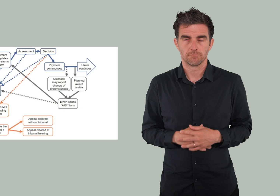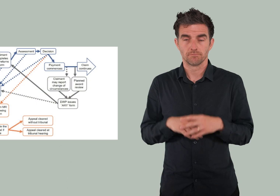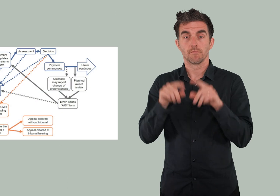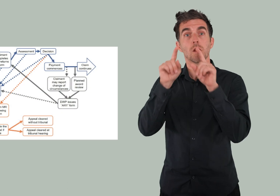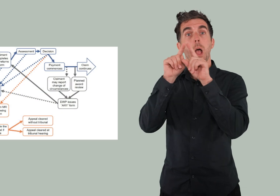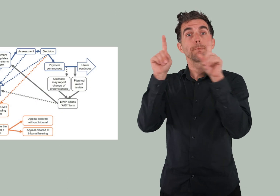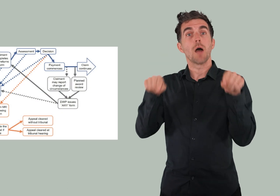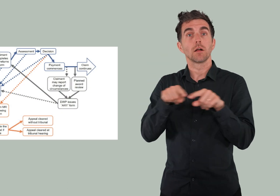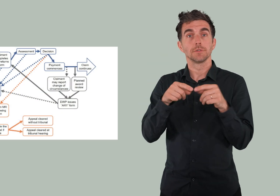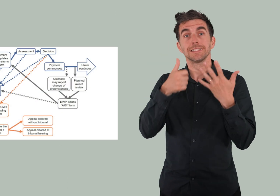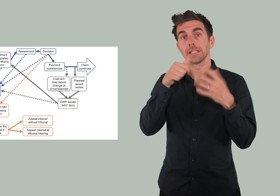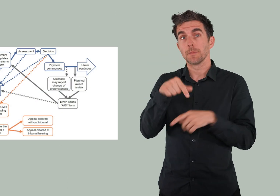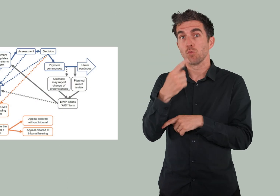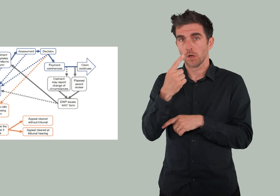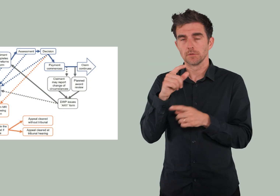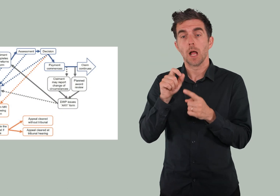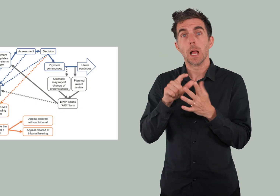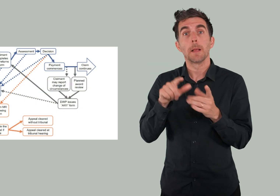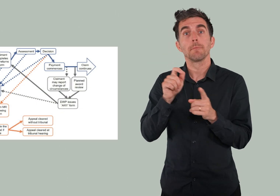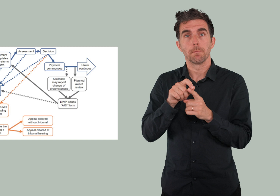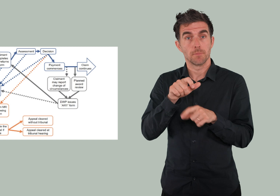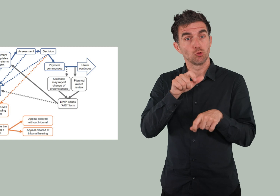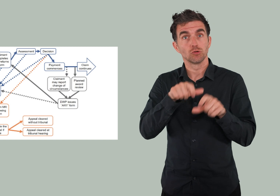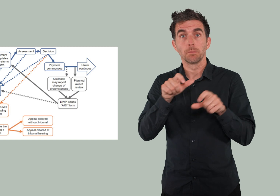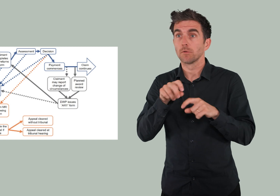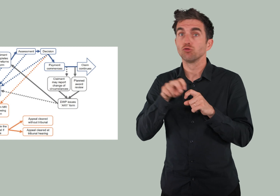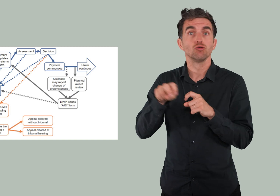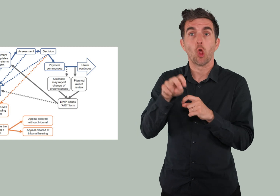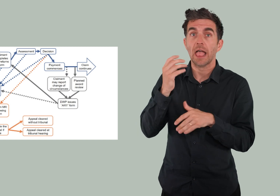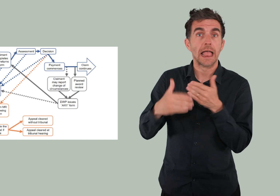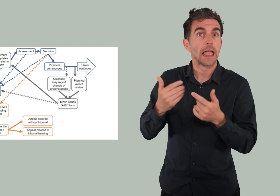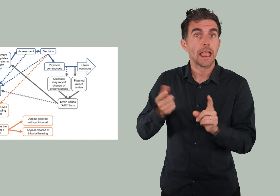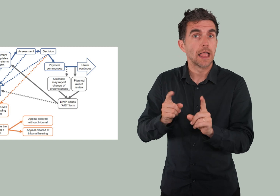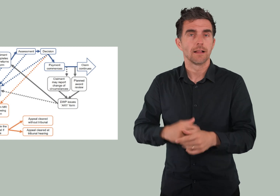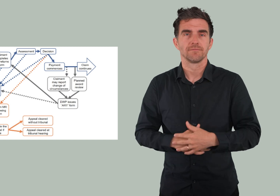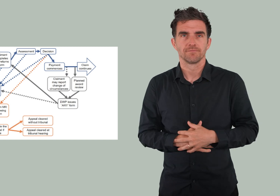Box 6.1: The PIP customer journey